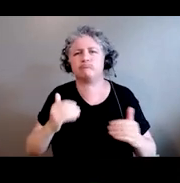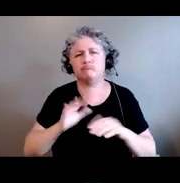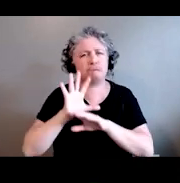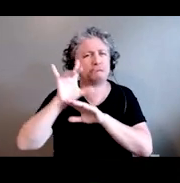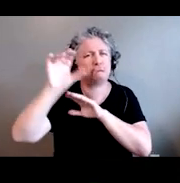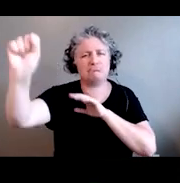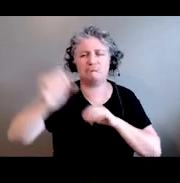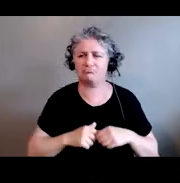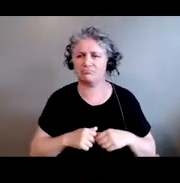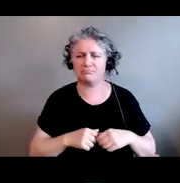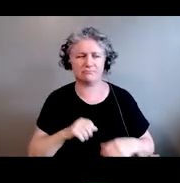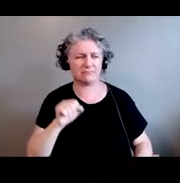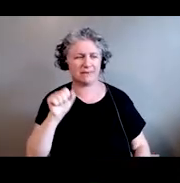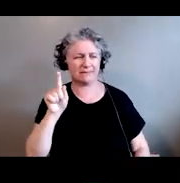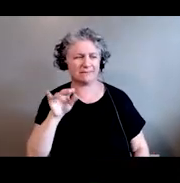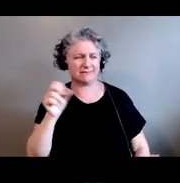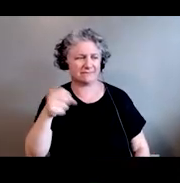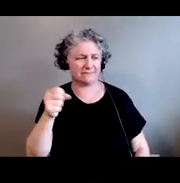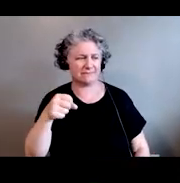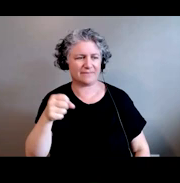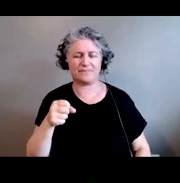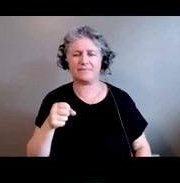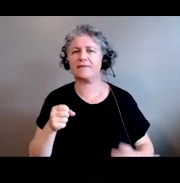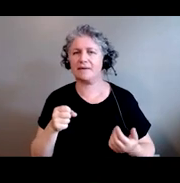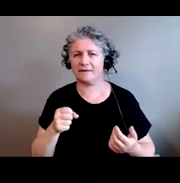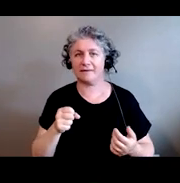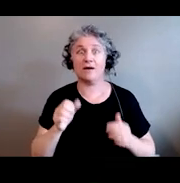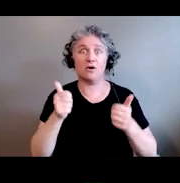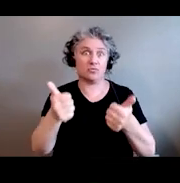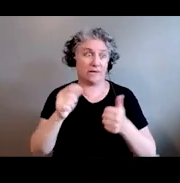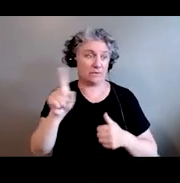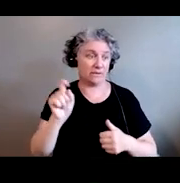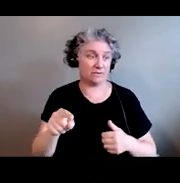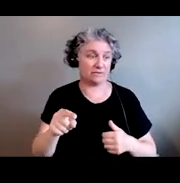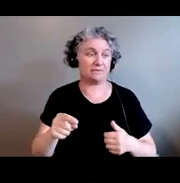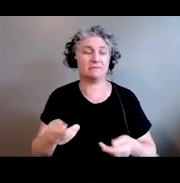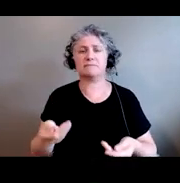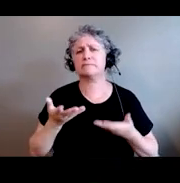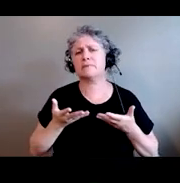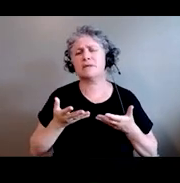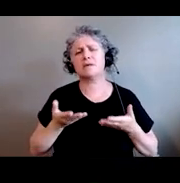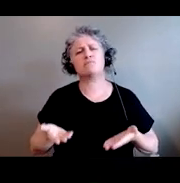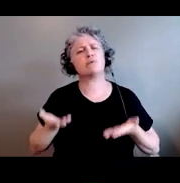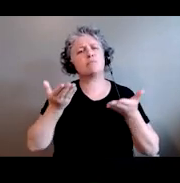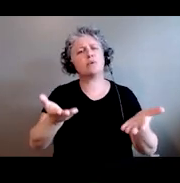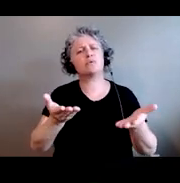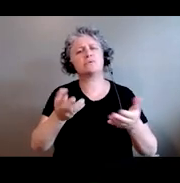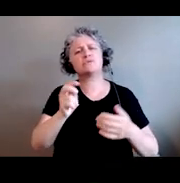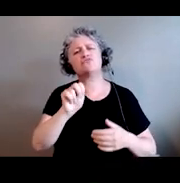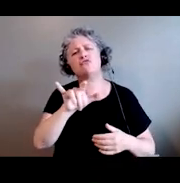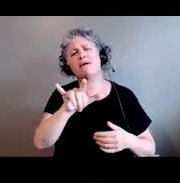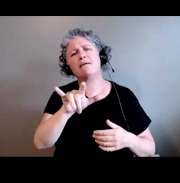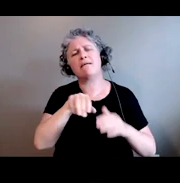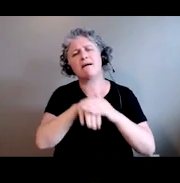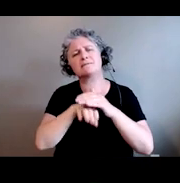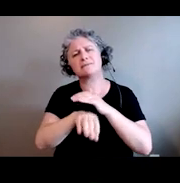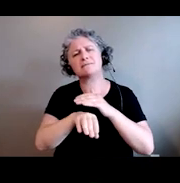Yeah, absolutely. A great question came in on, proposed trail accessibility grading systems.